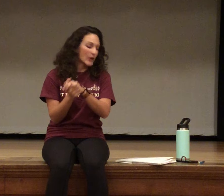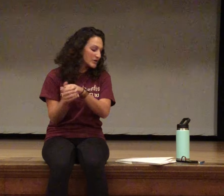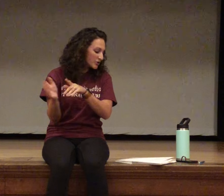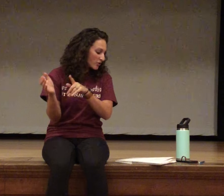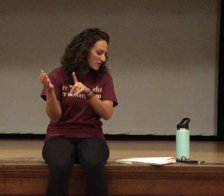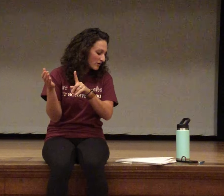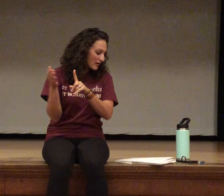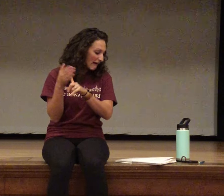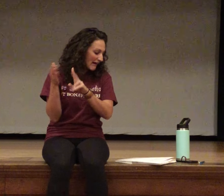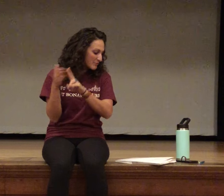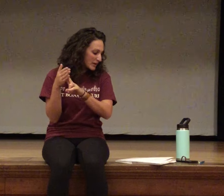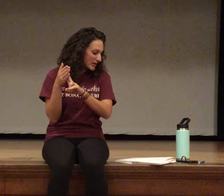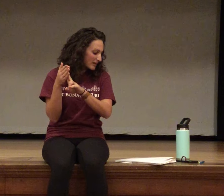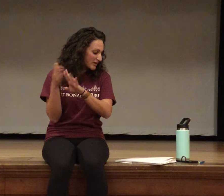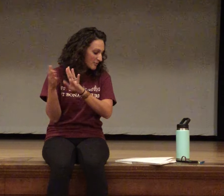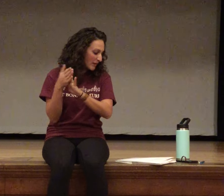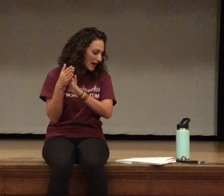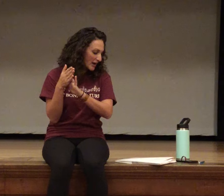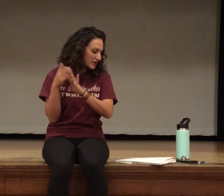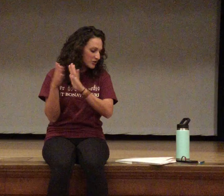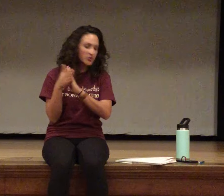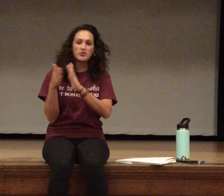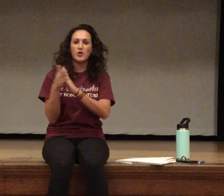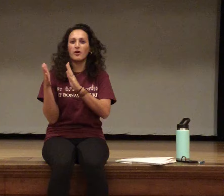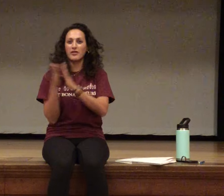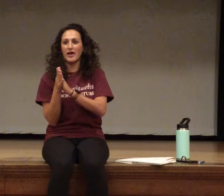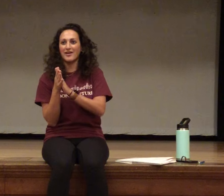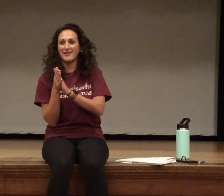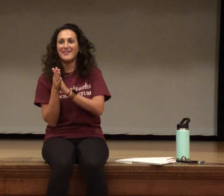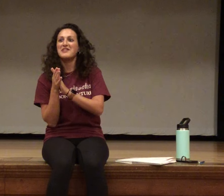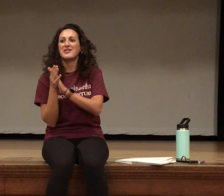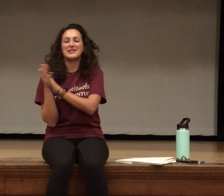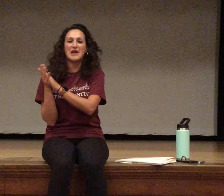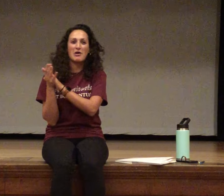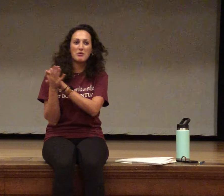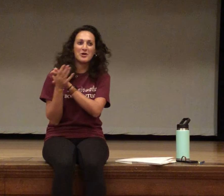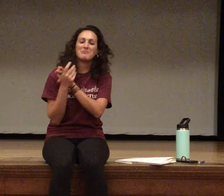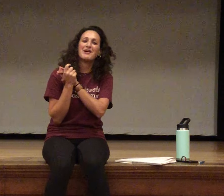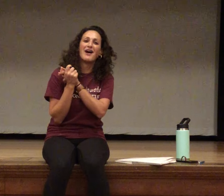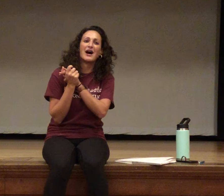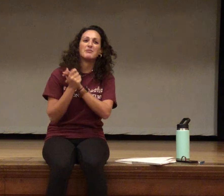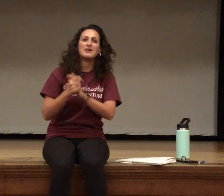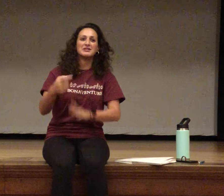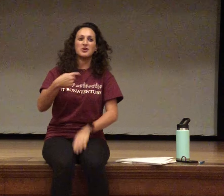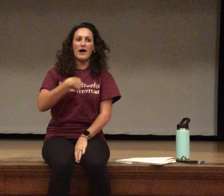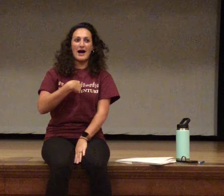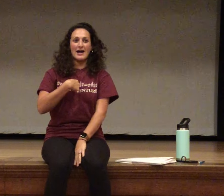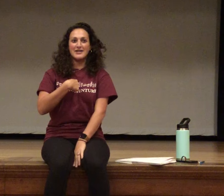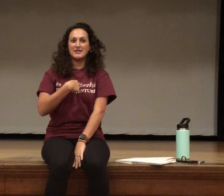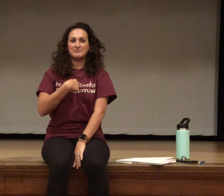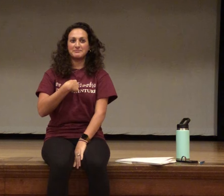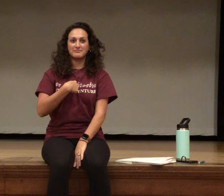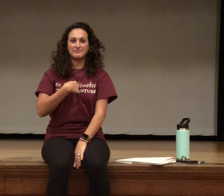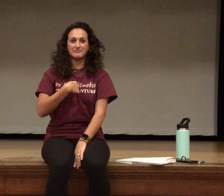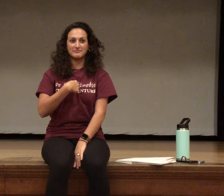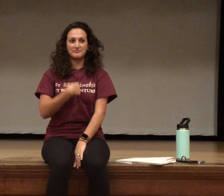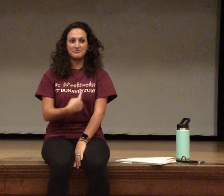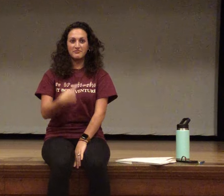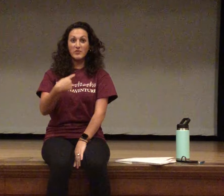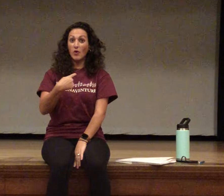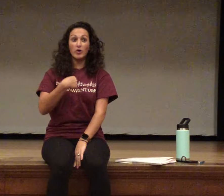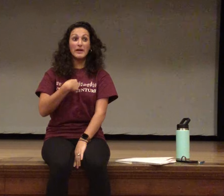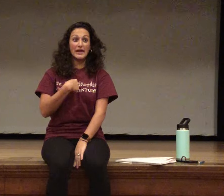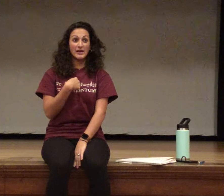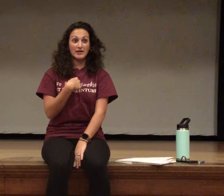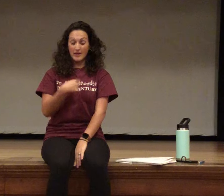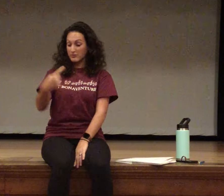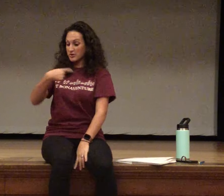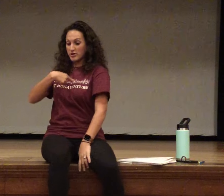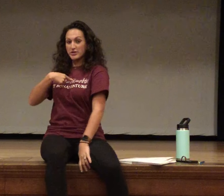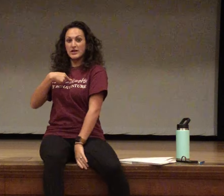um so I do I me my you your day that's how I put them um so I for me yep just point